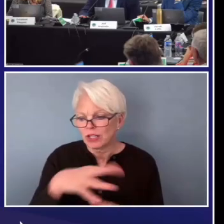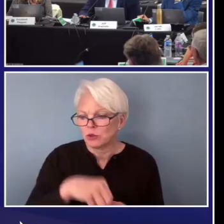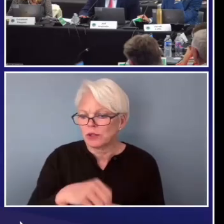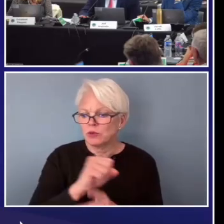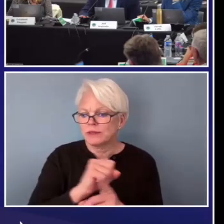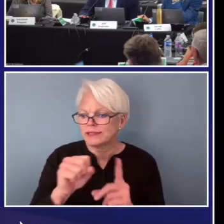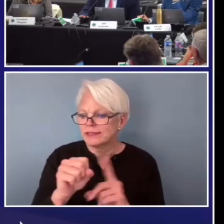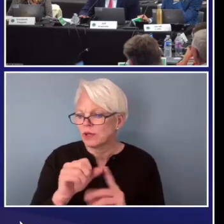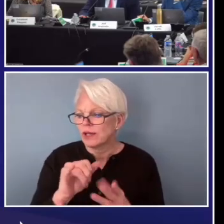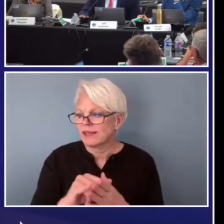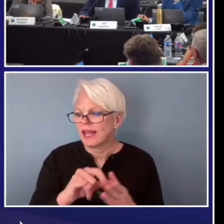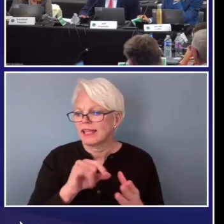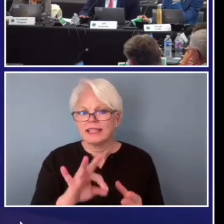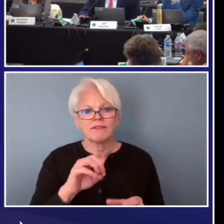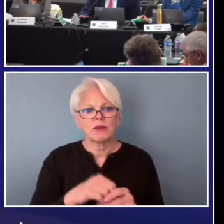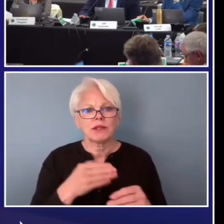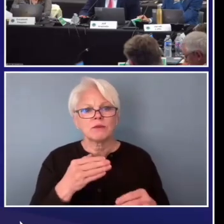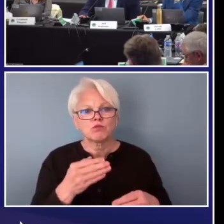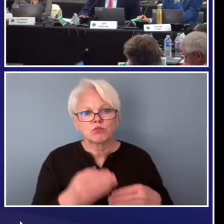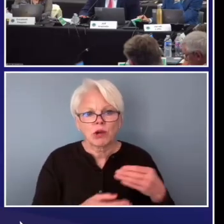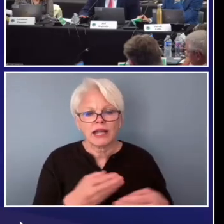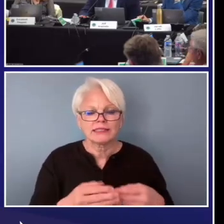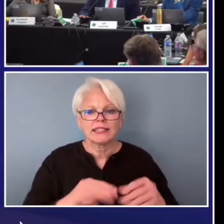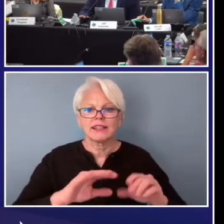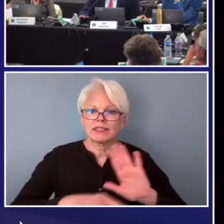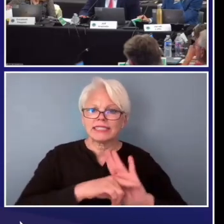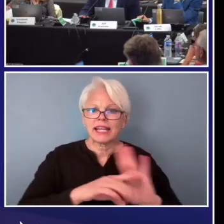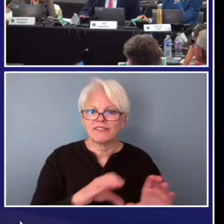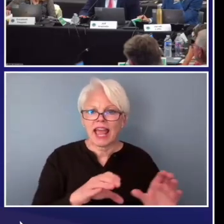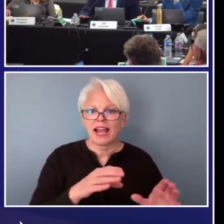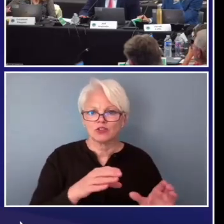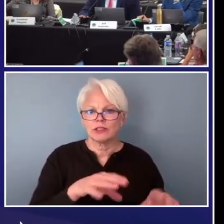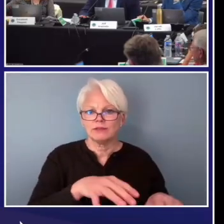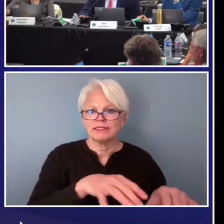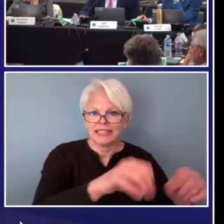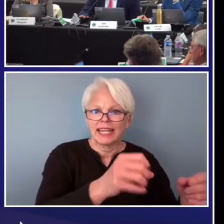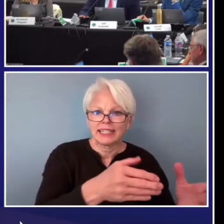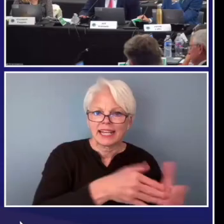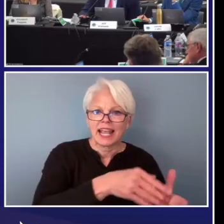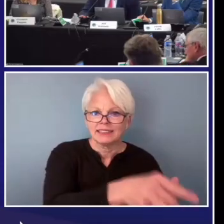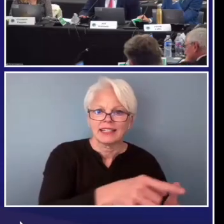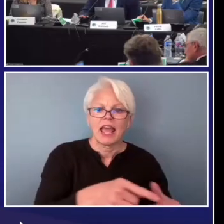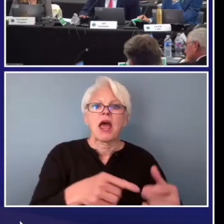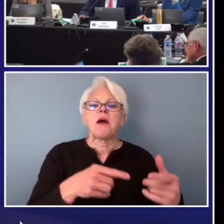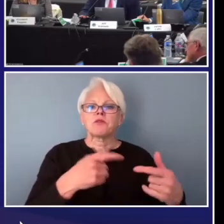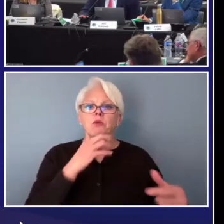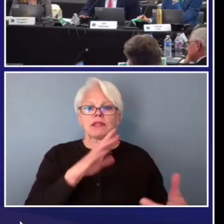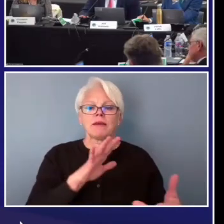you know, in the process of an action being taken, not being able to, um, evade it, uh, as a general matter.